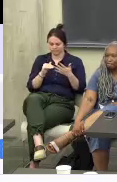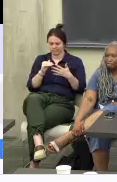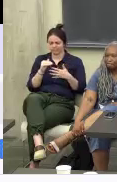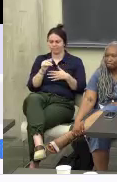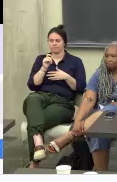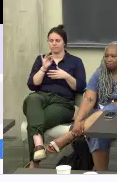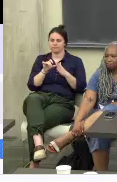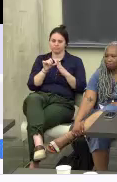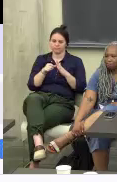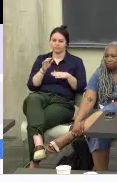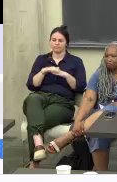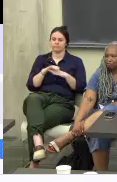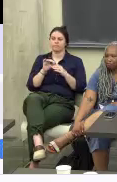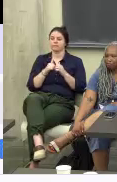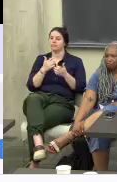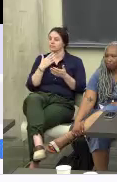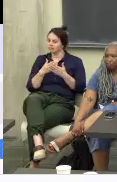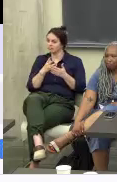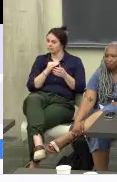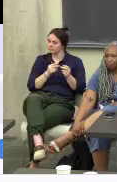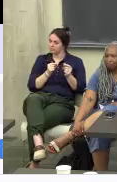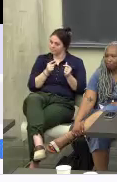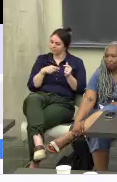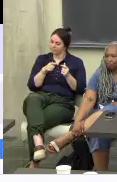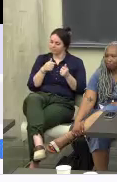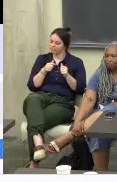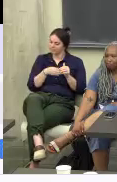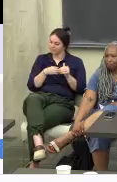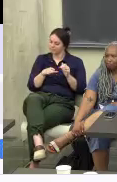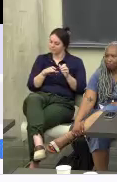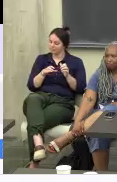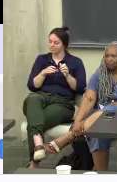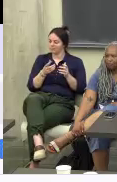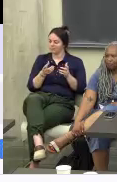of emphasis on how well and how quickly they try to do something about it.